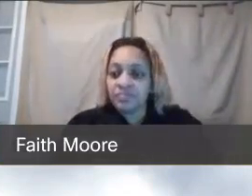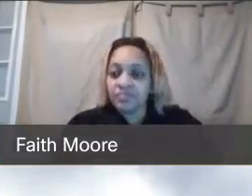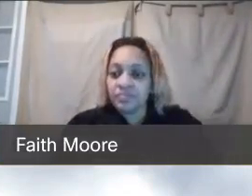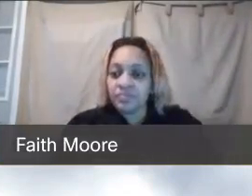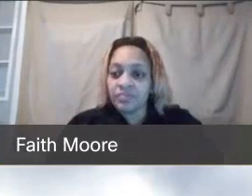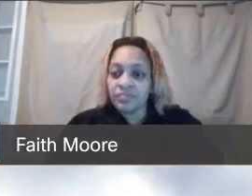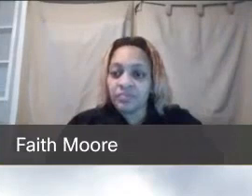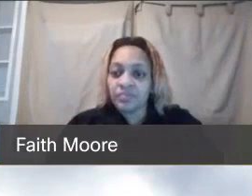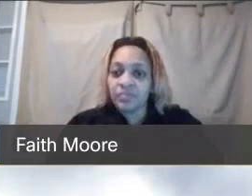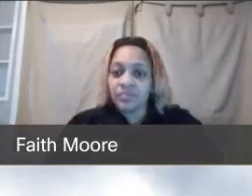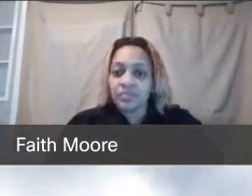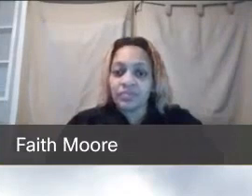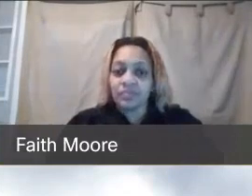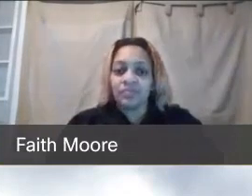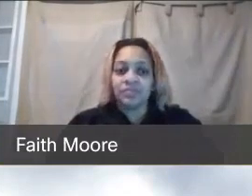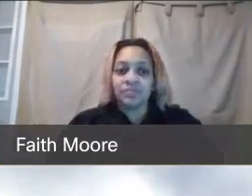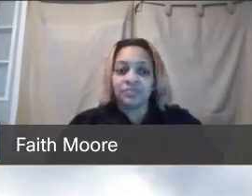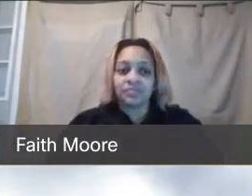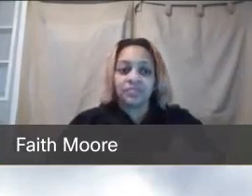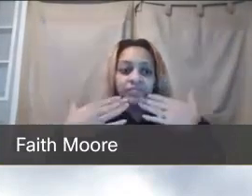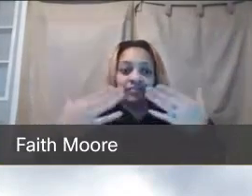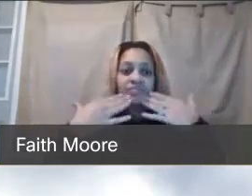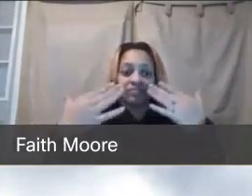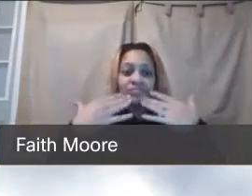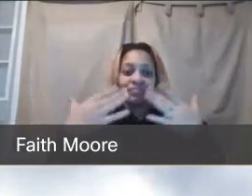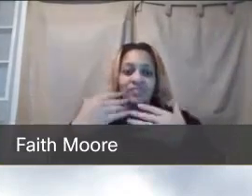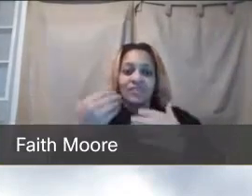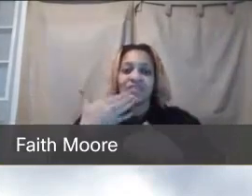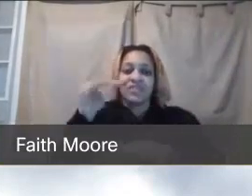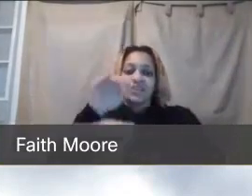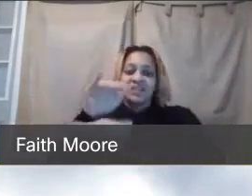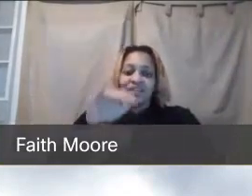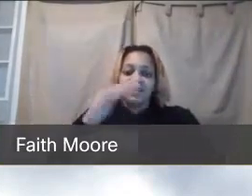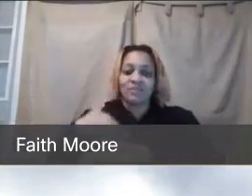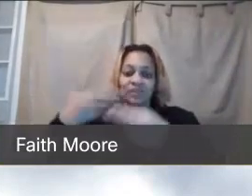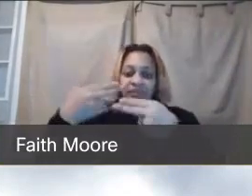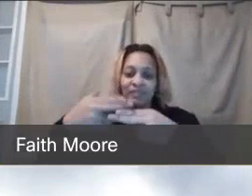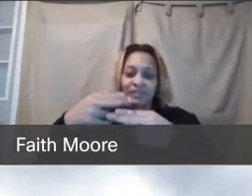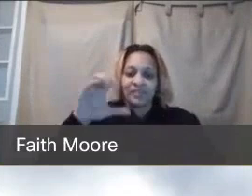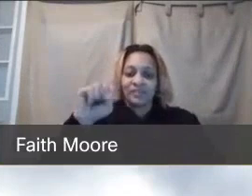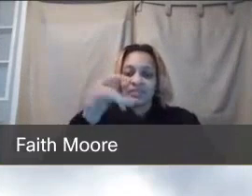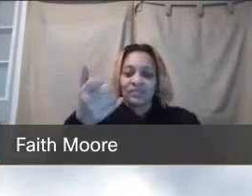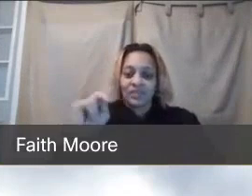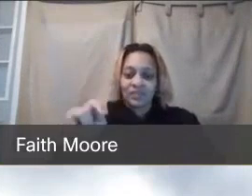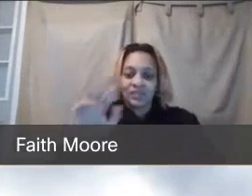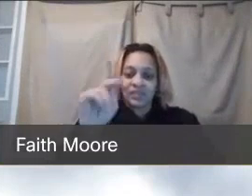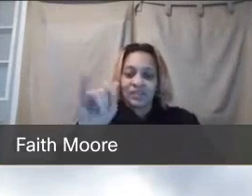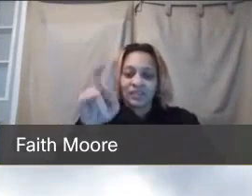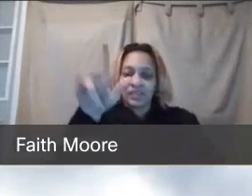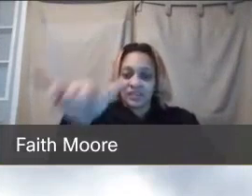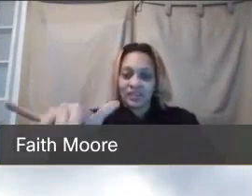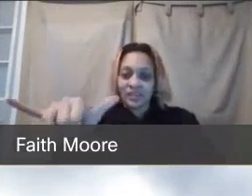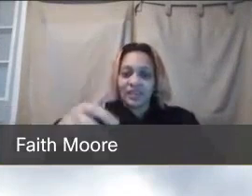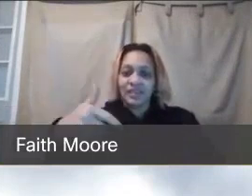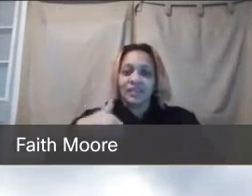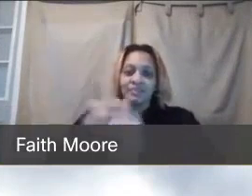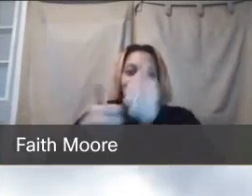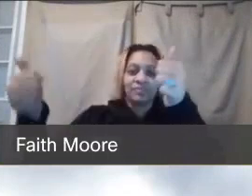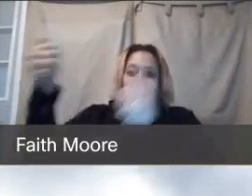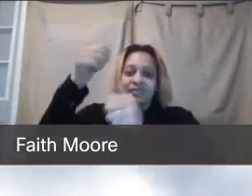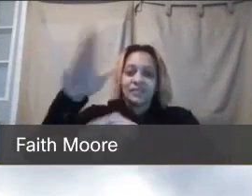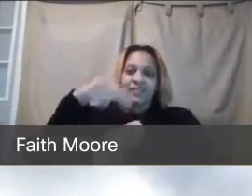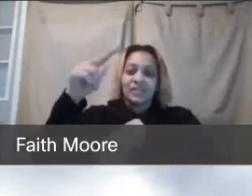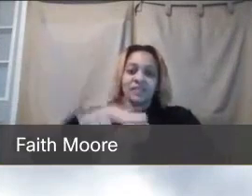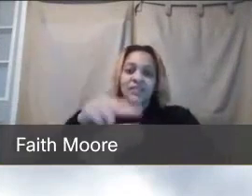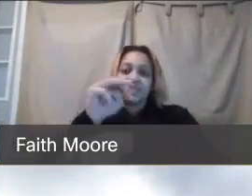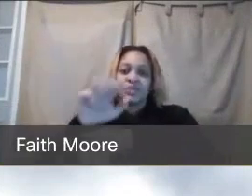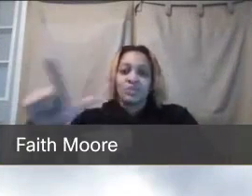Right. Thank you. Well, I appreciate the introduction. Good evening. Everybody my name is Sean. I'm the deputy superintendent at the National Mall and memorial parks here in Washington. D. C.